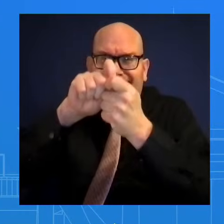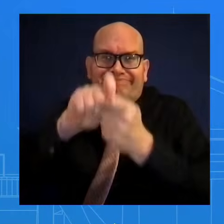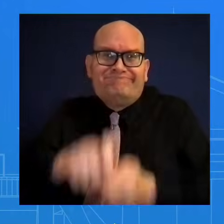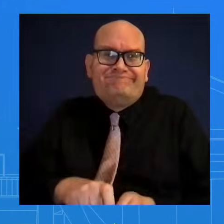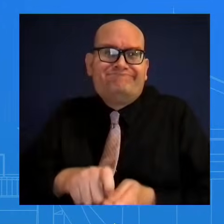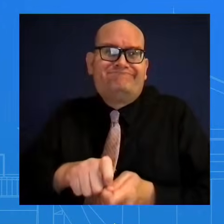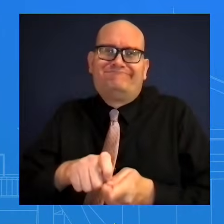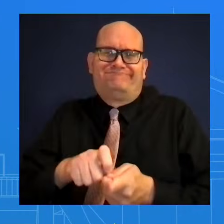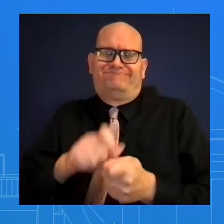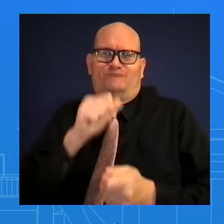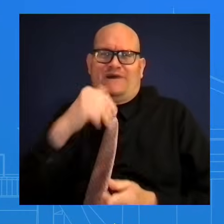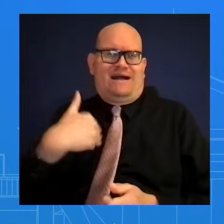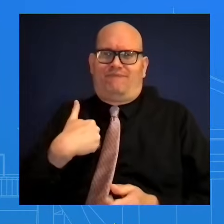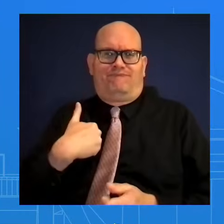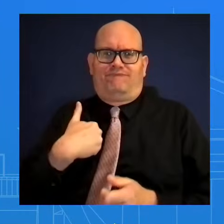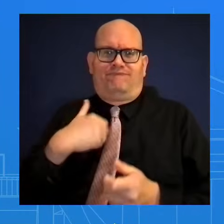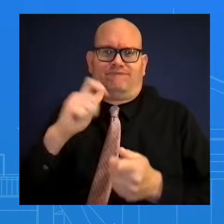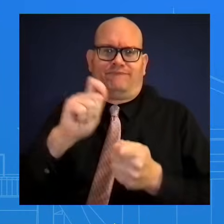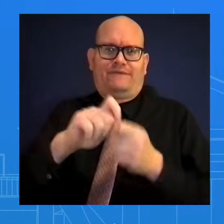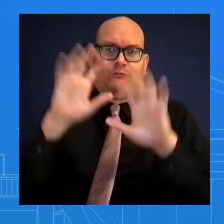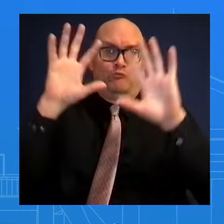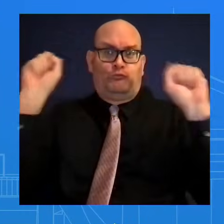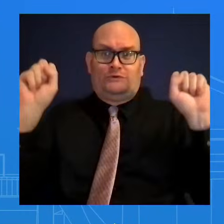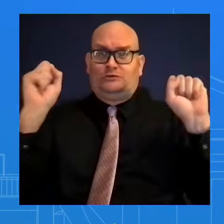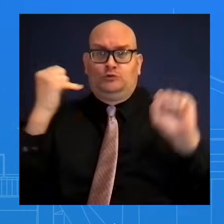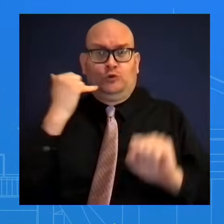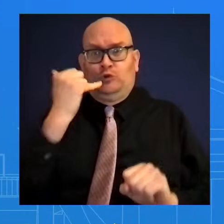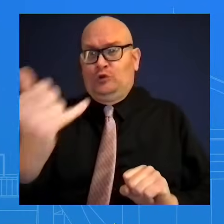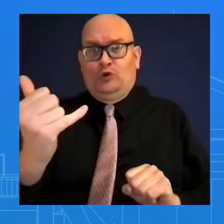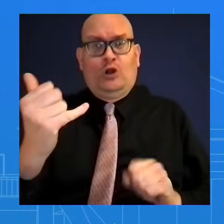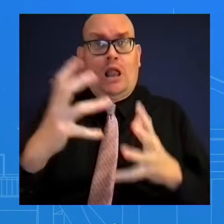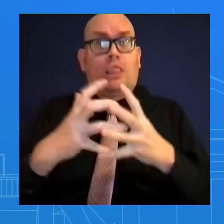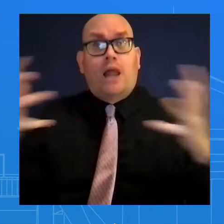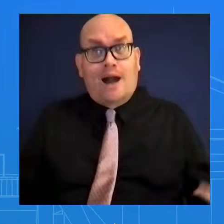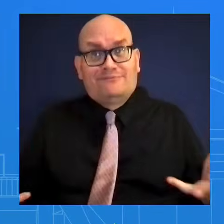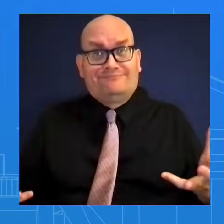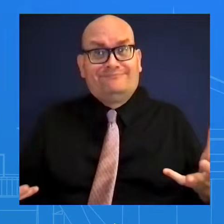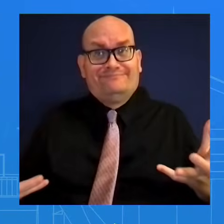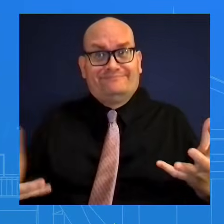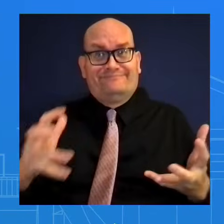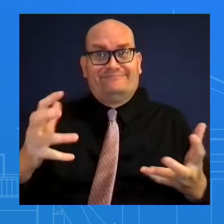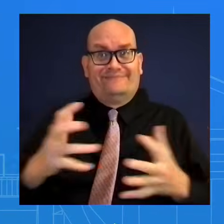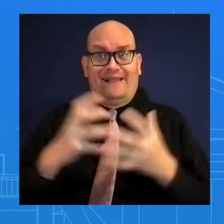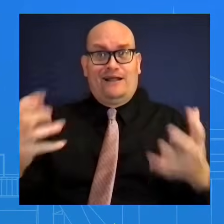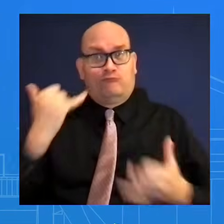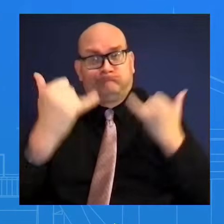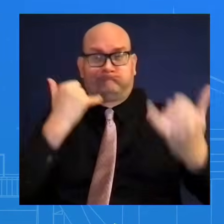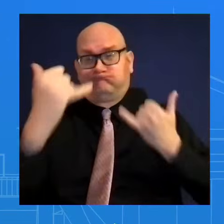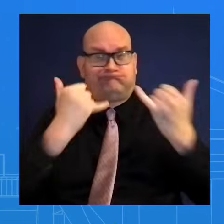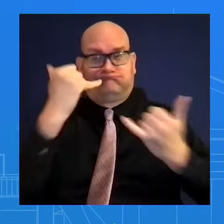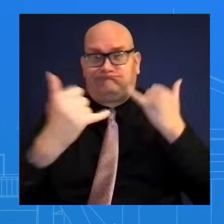But that's -- you know, that's a significant amount, 120 one-on-one. These are one-on-one -- those are the 120